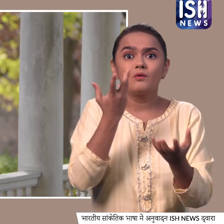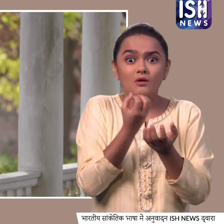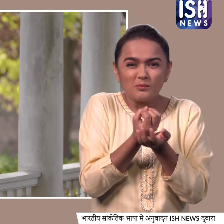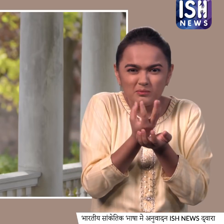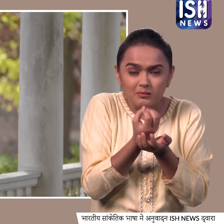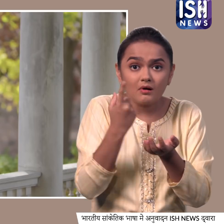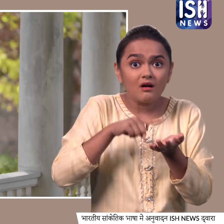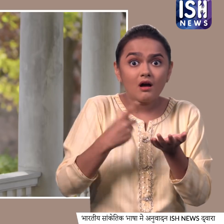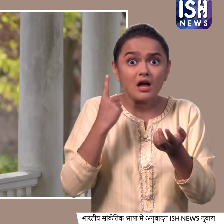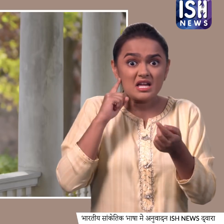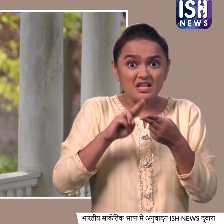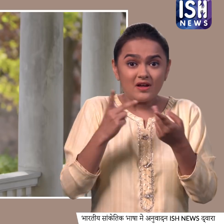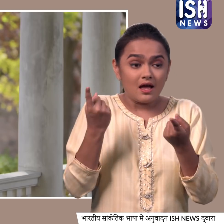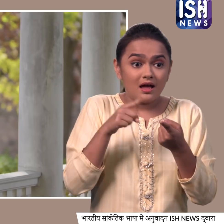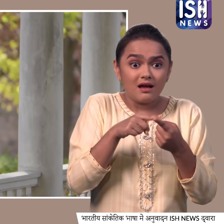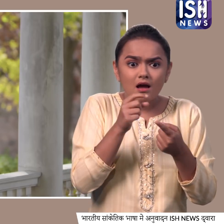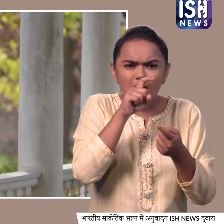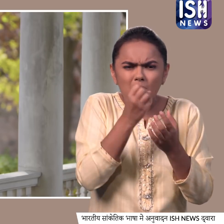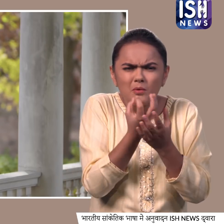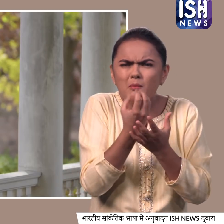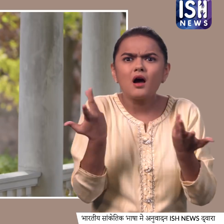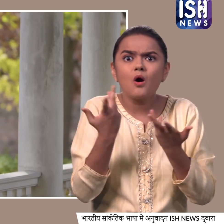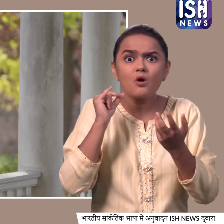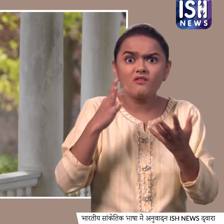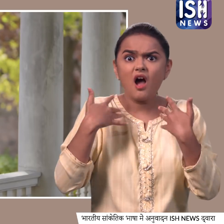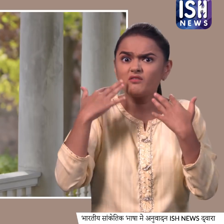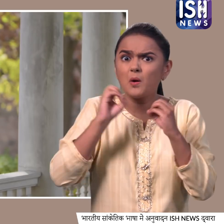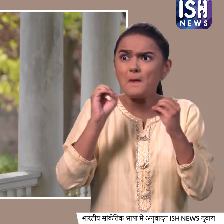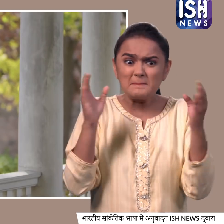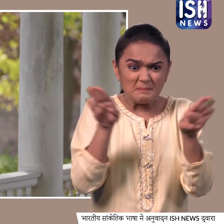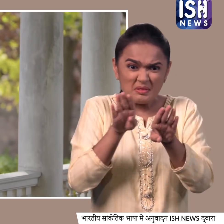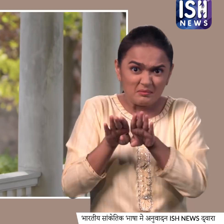Mold or fungus only grows when your sprouts do not get enough fresh air